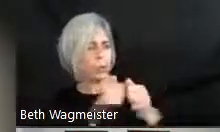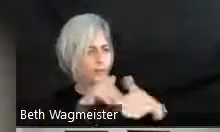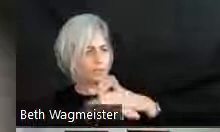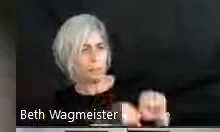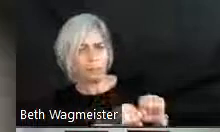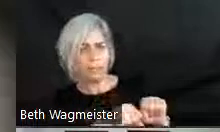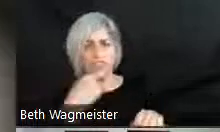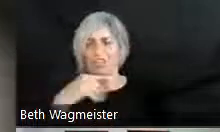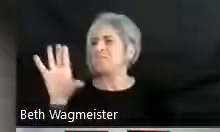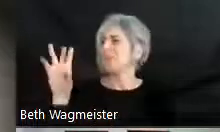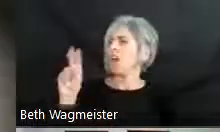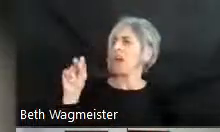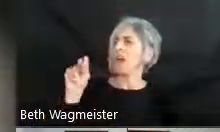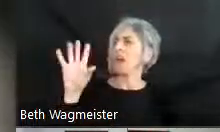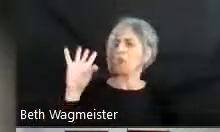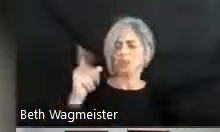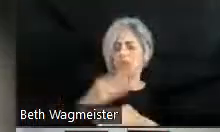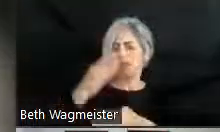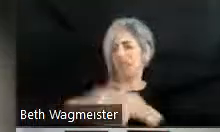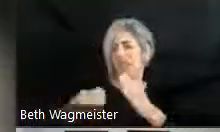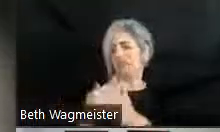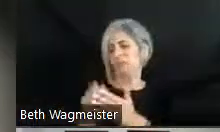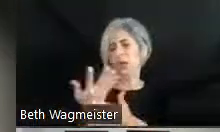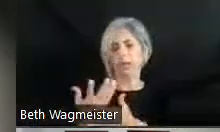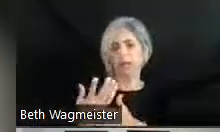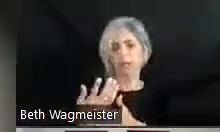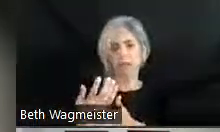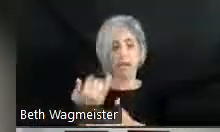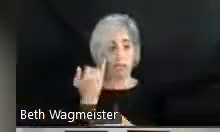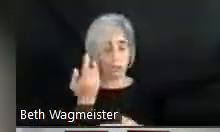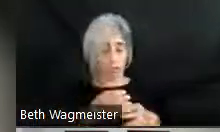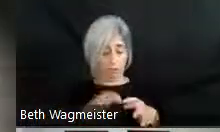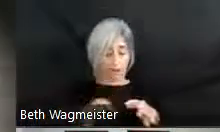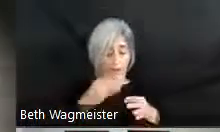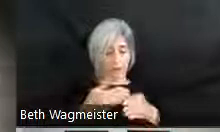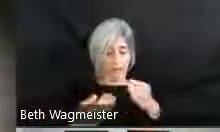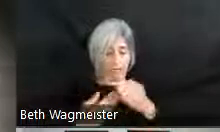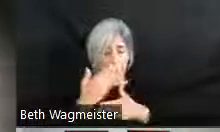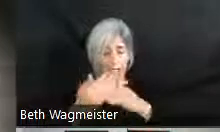And she says, let's wait till the end of the sprint. The end of sprint is not the right answer. You're